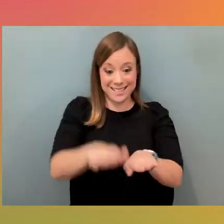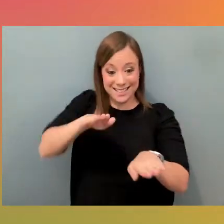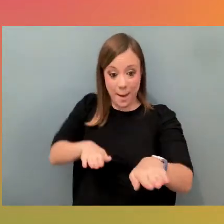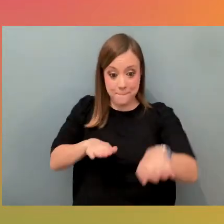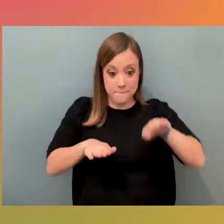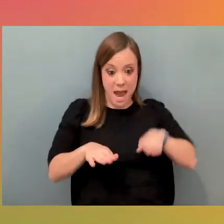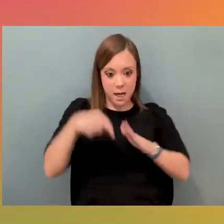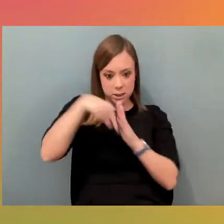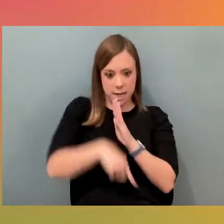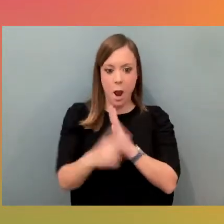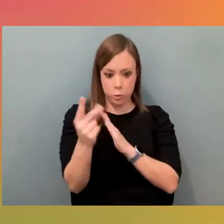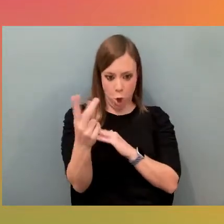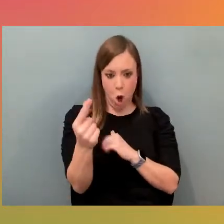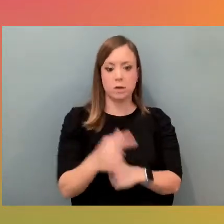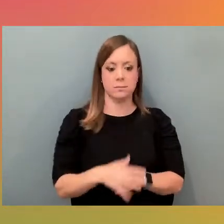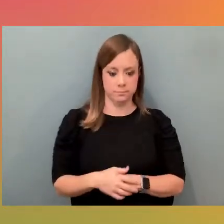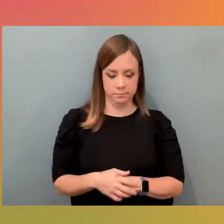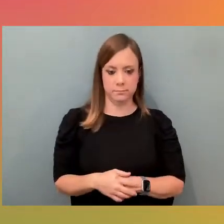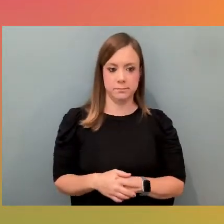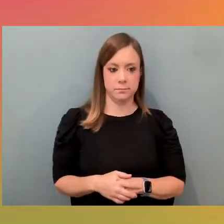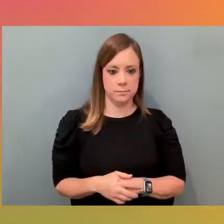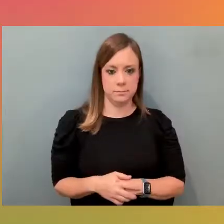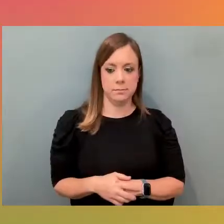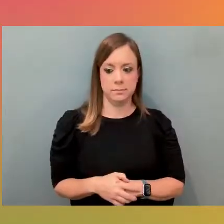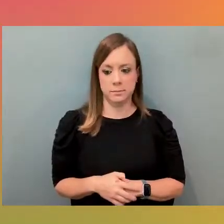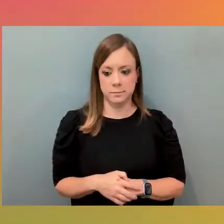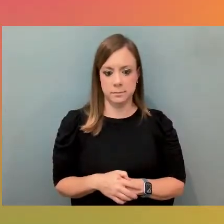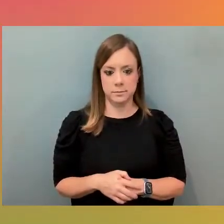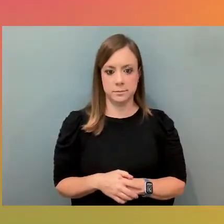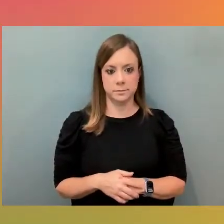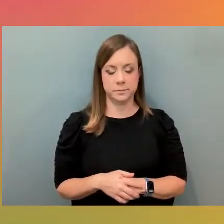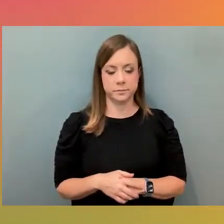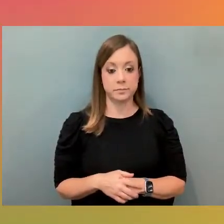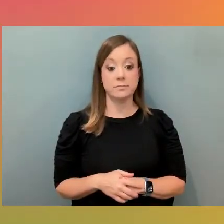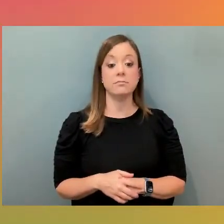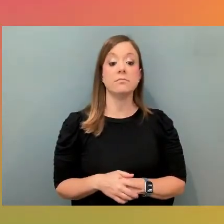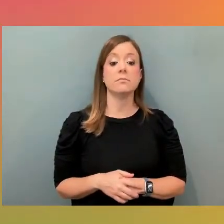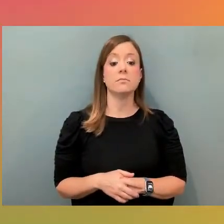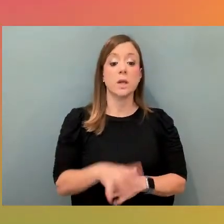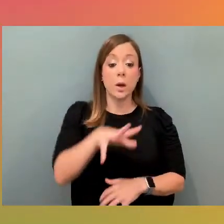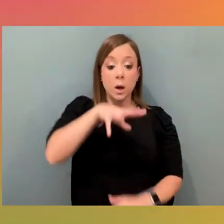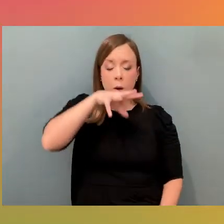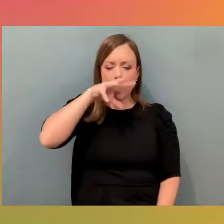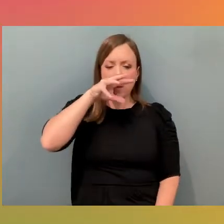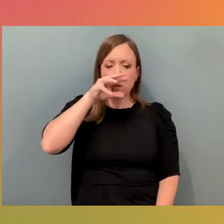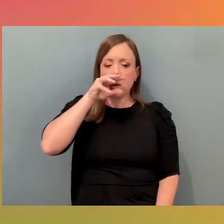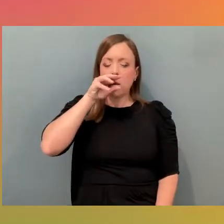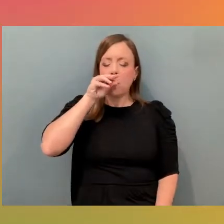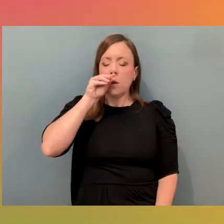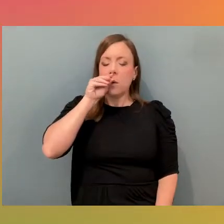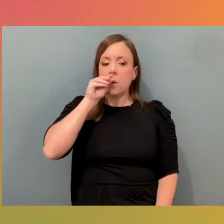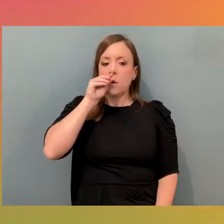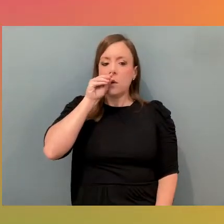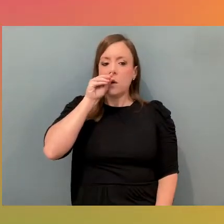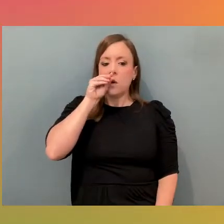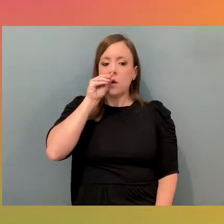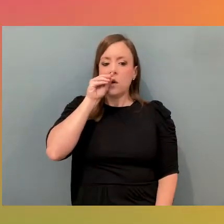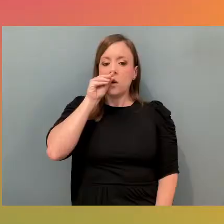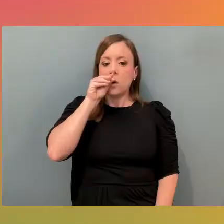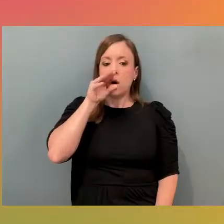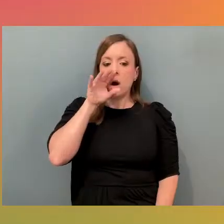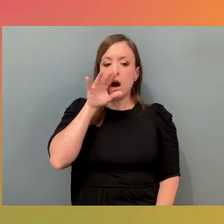FOLD, YOU CAN STEP, STEP BACK